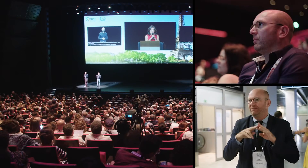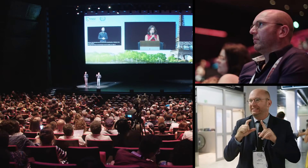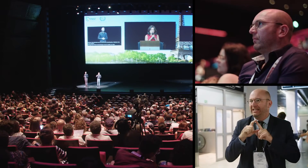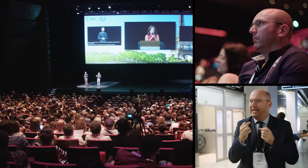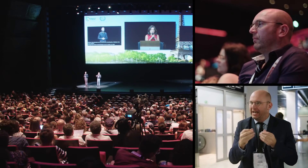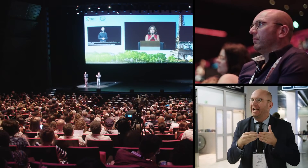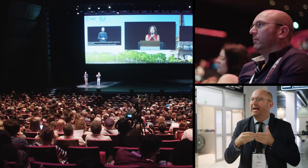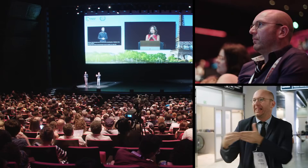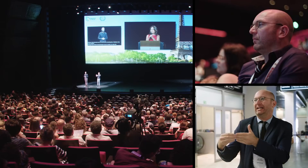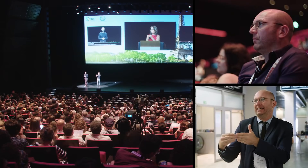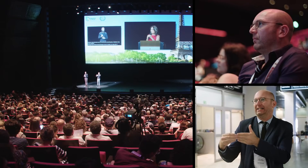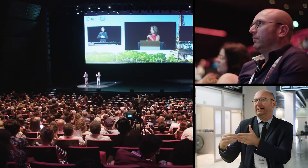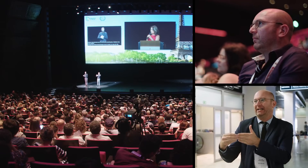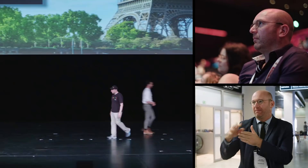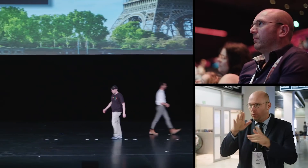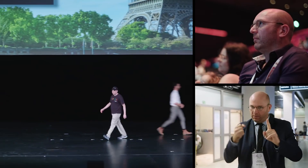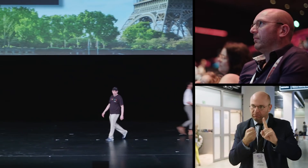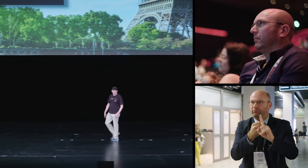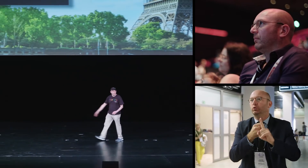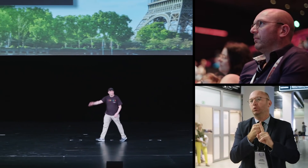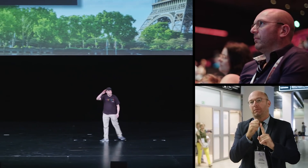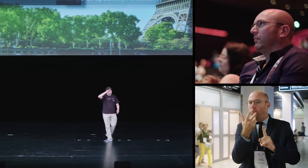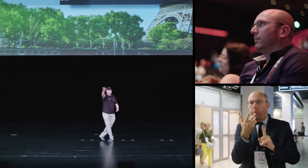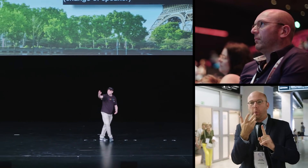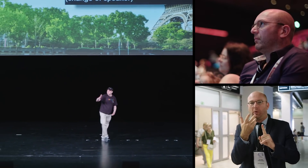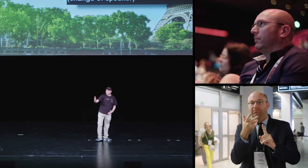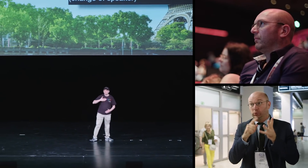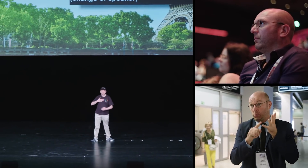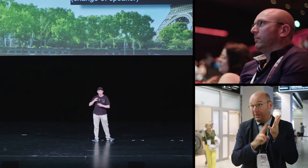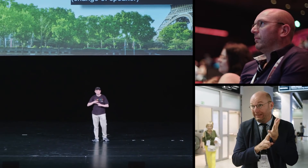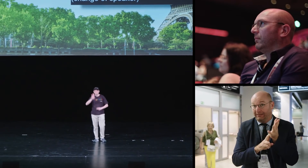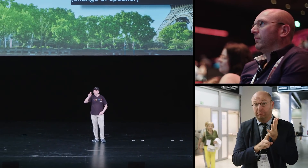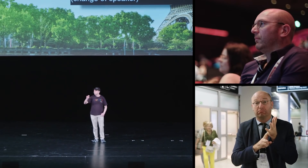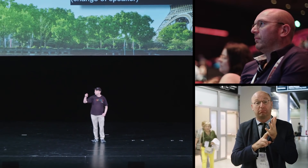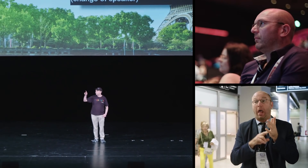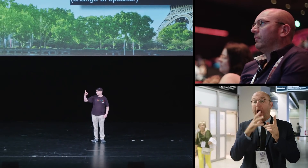Under the UN, who are an umbrella to a variety of disability organisations,